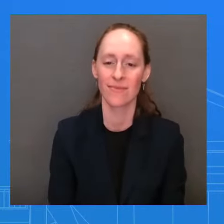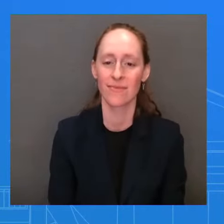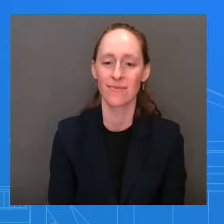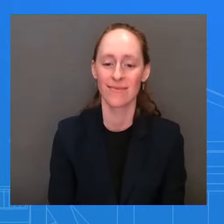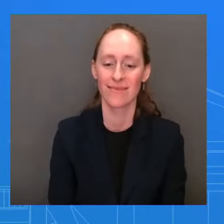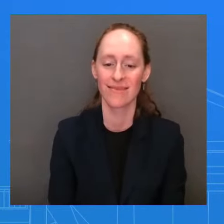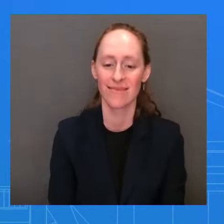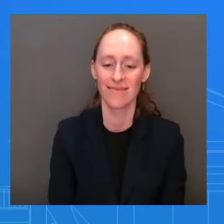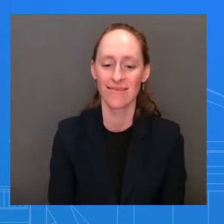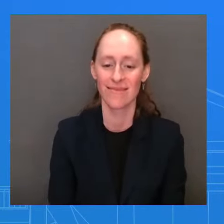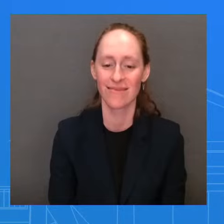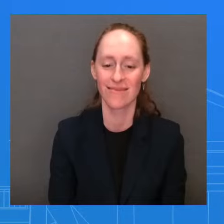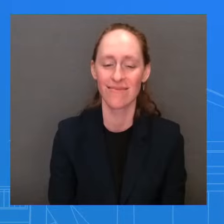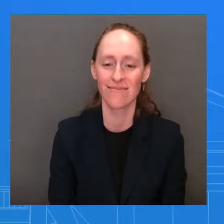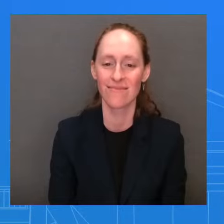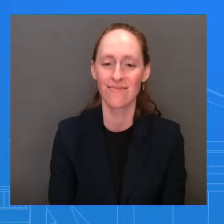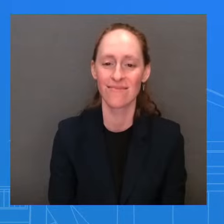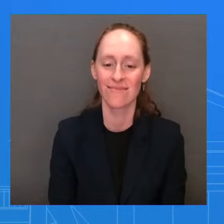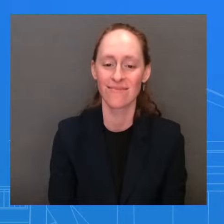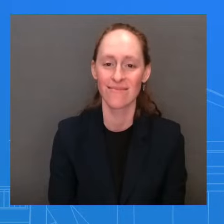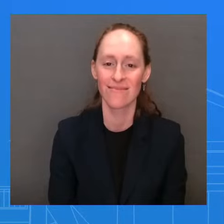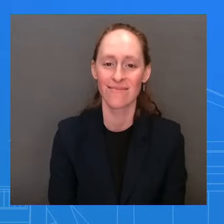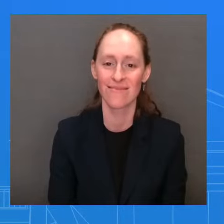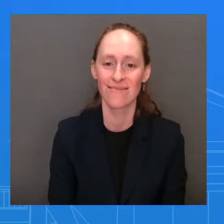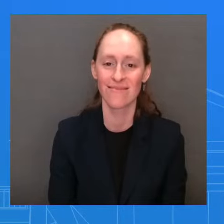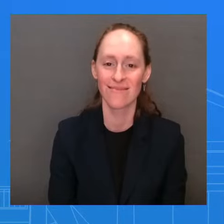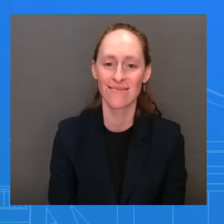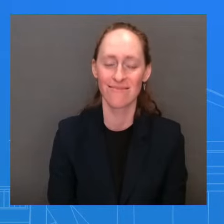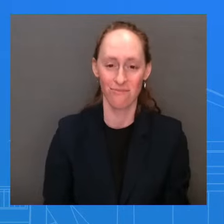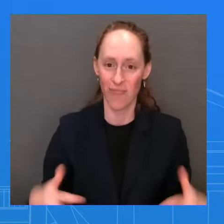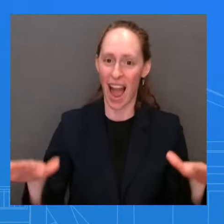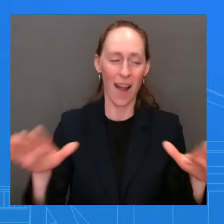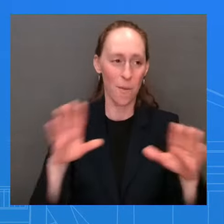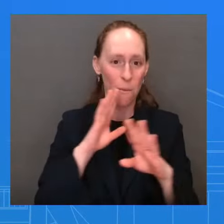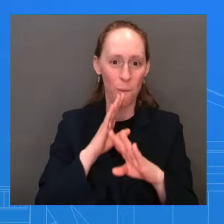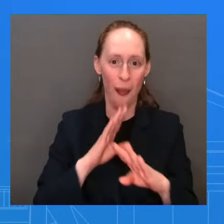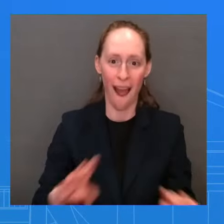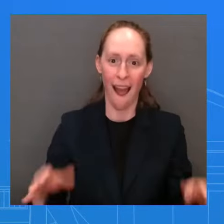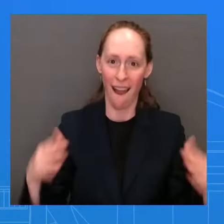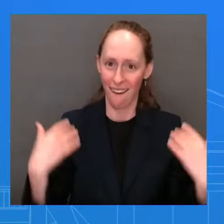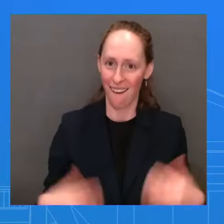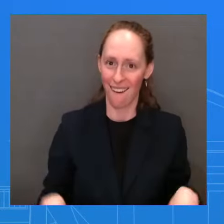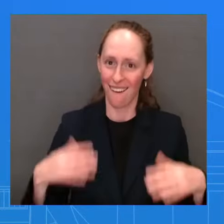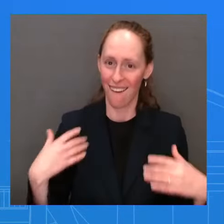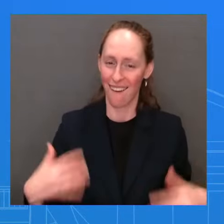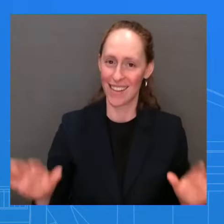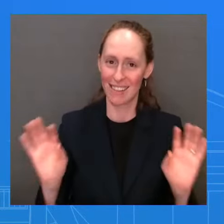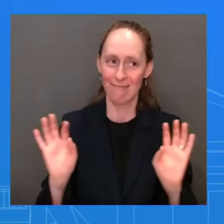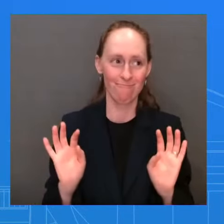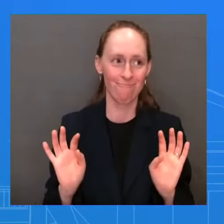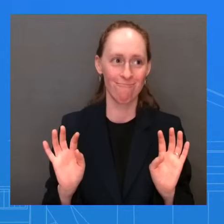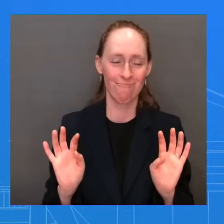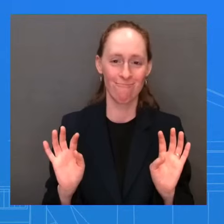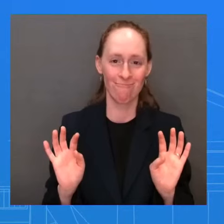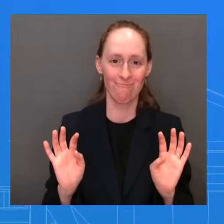This is like the quietest I've heard you guys. Okay, now let's continue. I have a couple of things at the top,